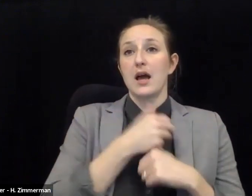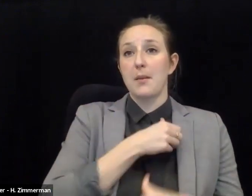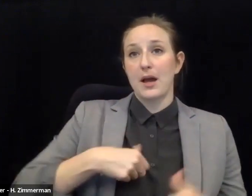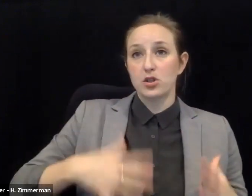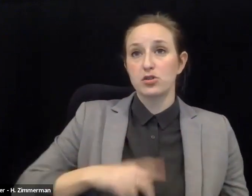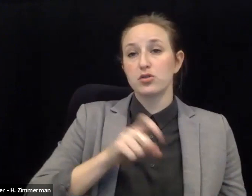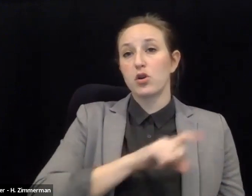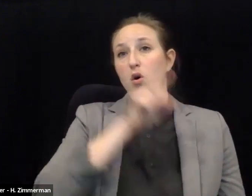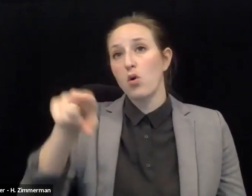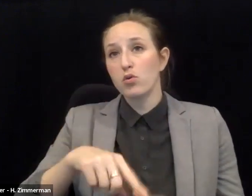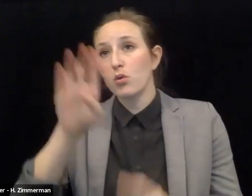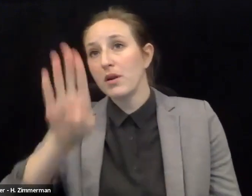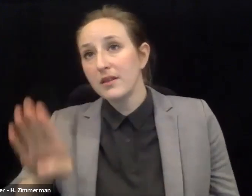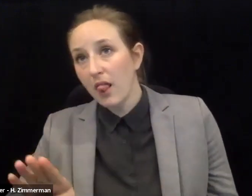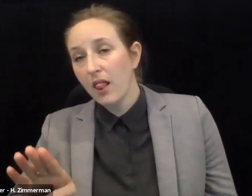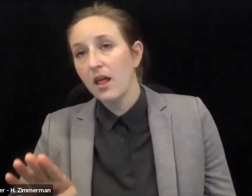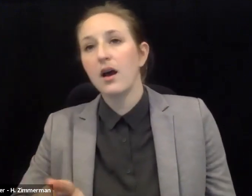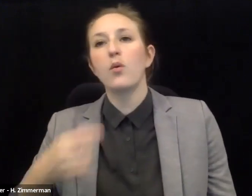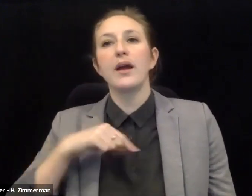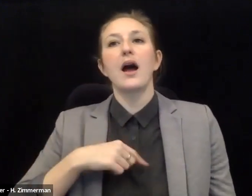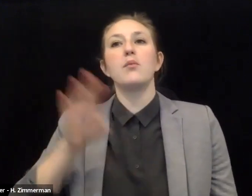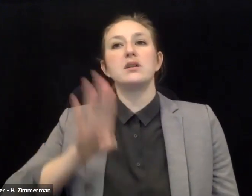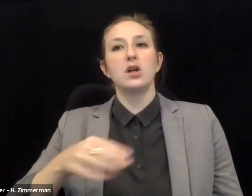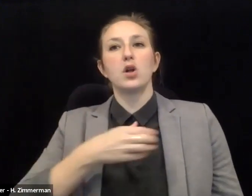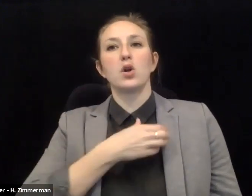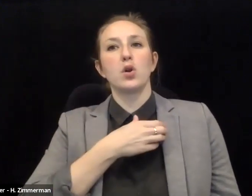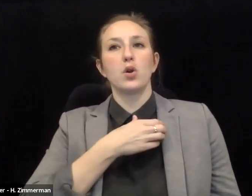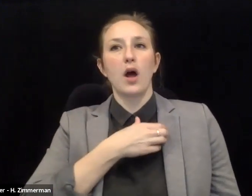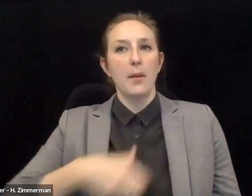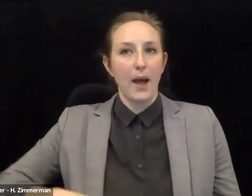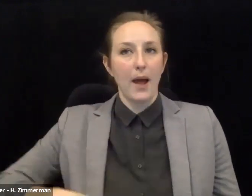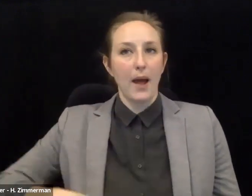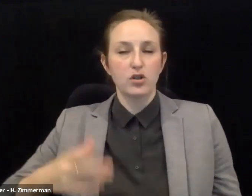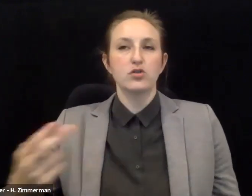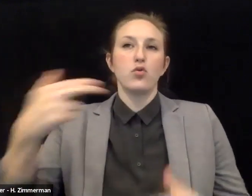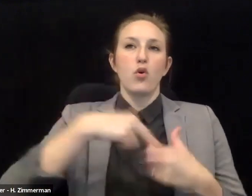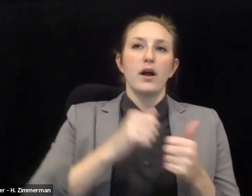Brazil. We had Brazilian youth ambassadors. Join as peer mentors to help with that cultural piece.